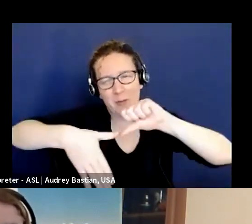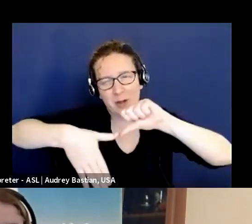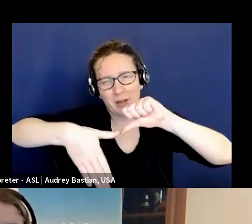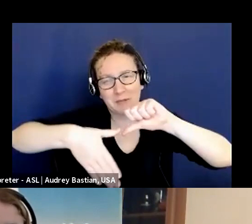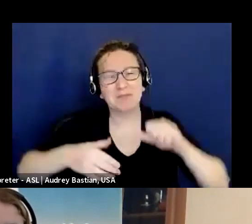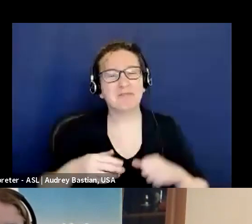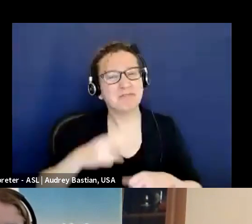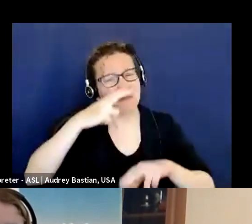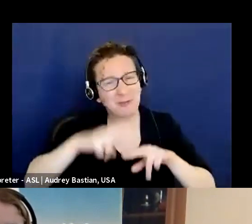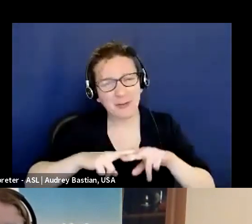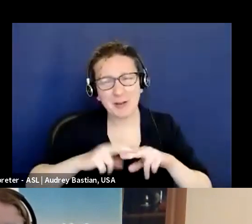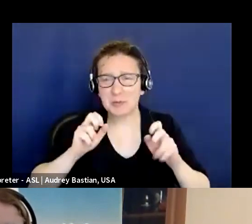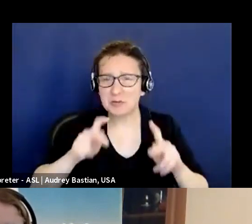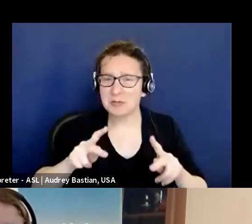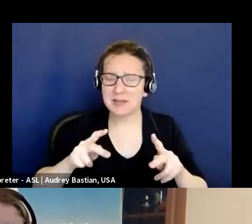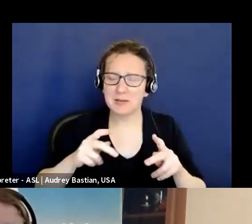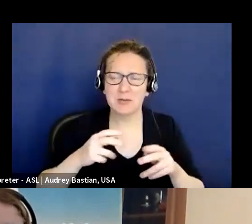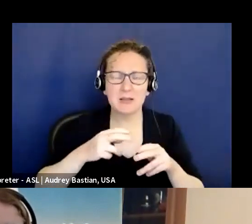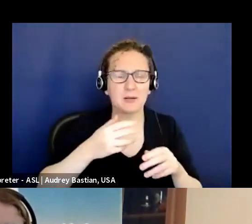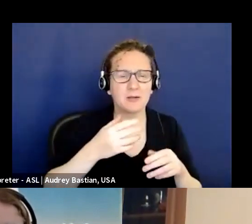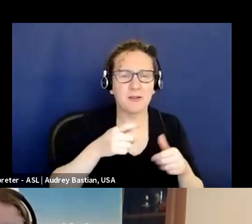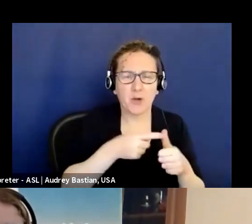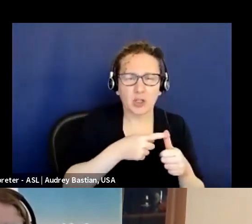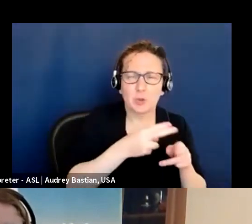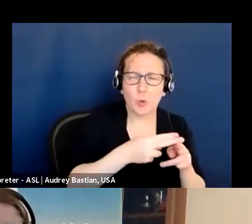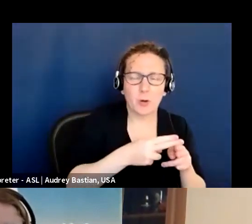and I love your story, too. It kind of shows that even if